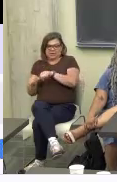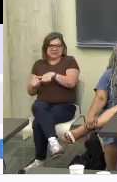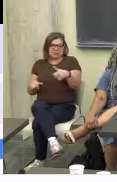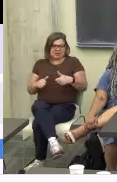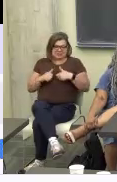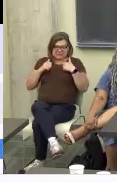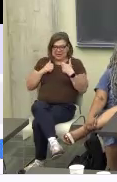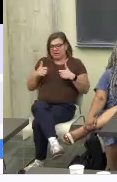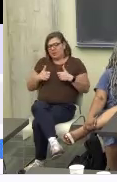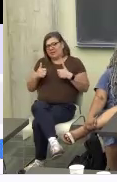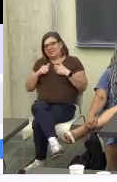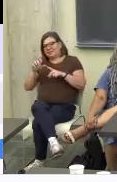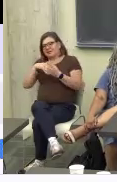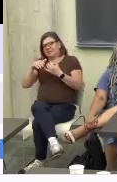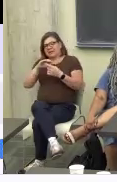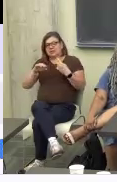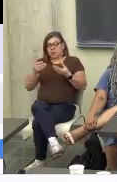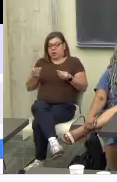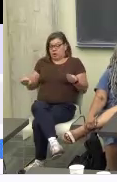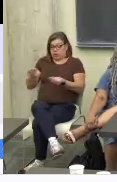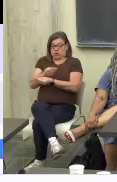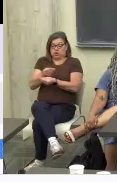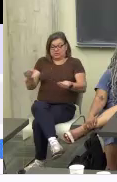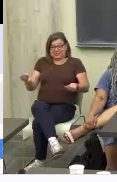I went to live in a society where the currency of exchange is gratitude in